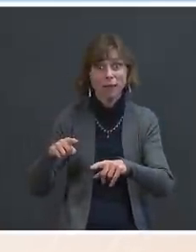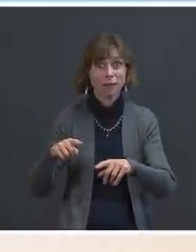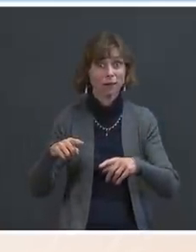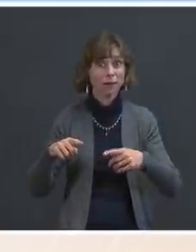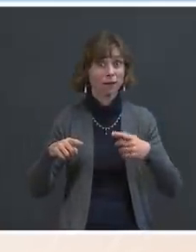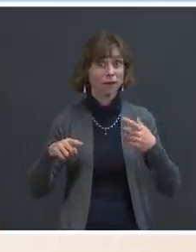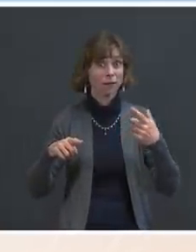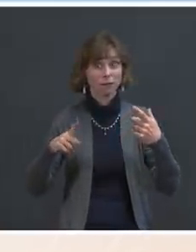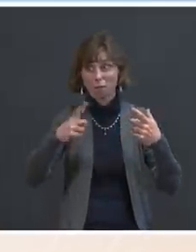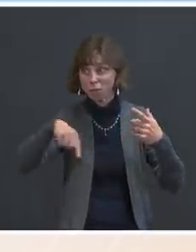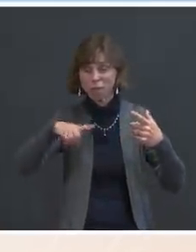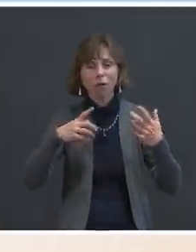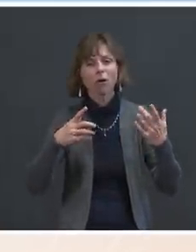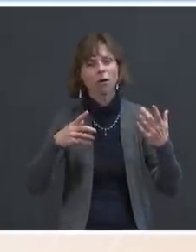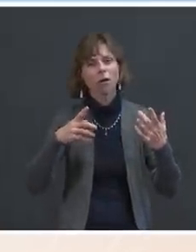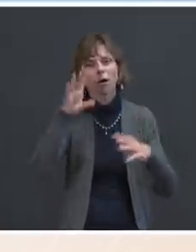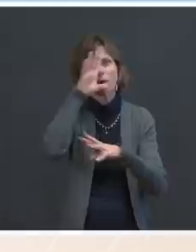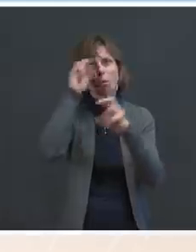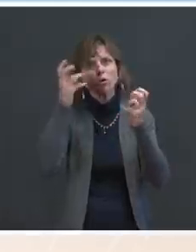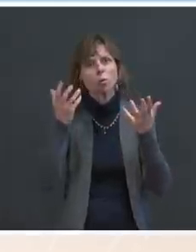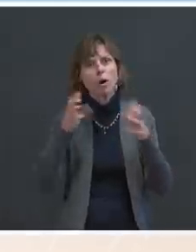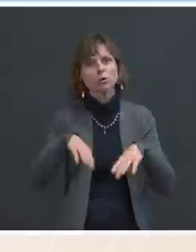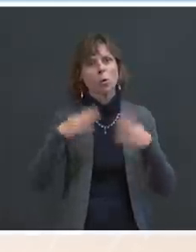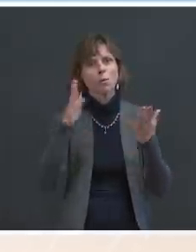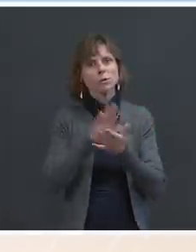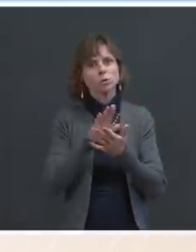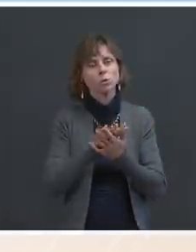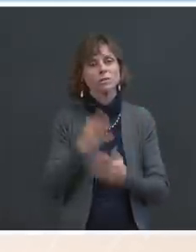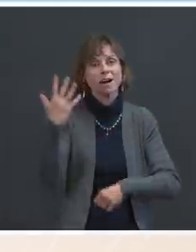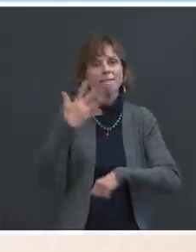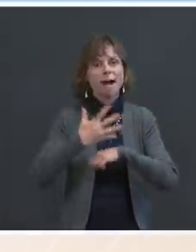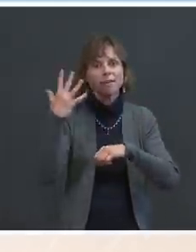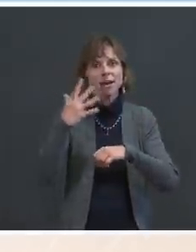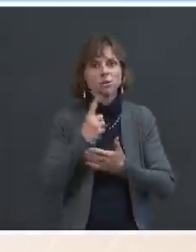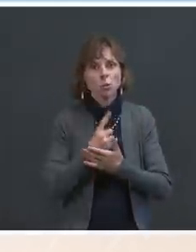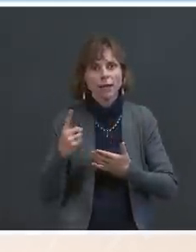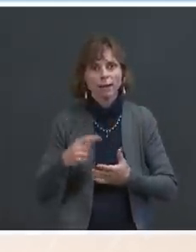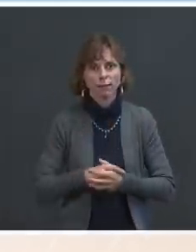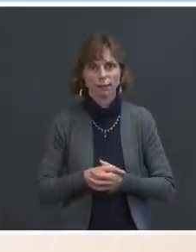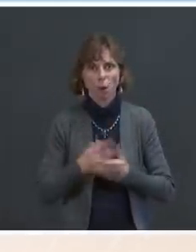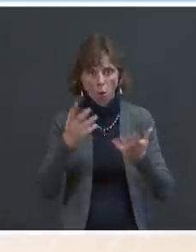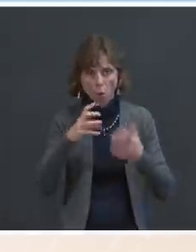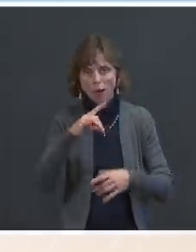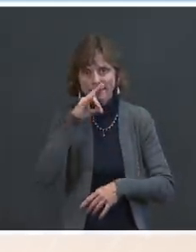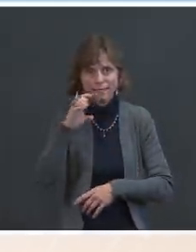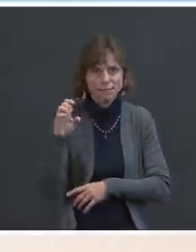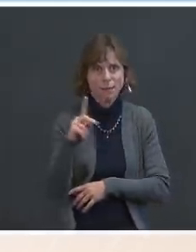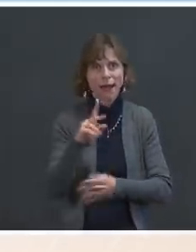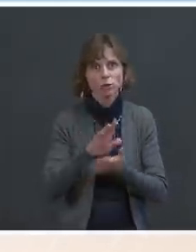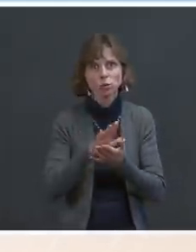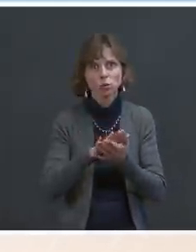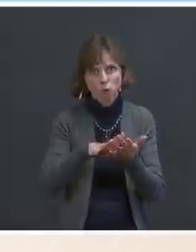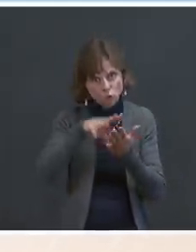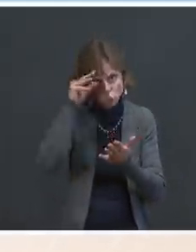The President wants schools to be open five days a week, wants kids to be learning in school, and we're going to do everything we can to ensure that's happening.